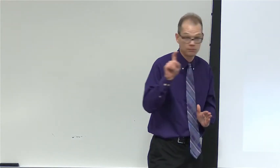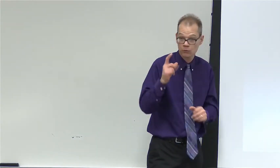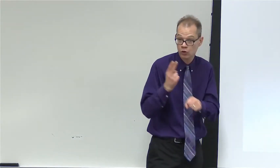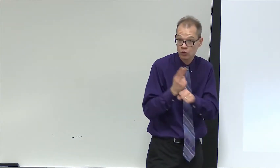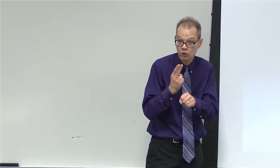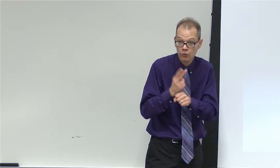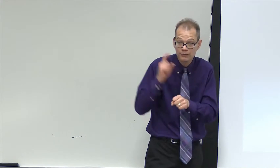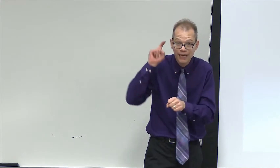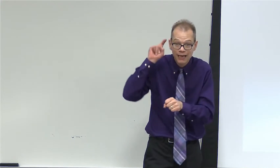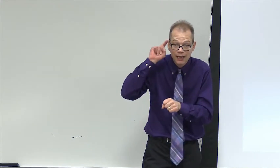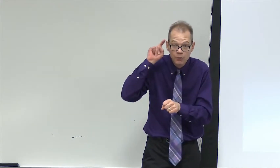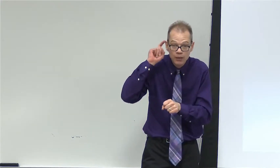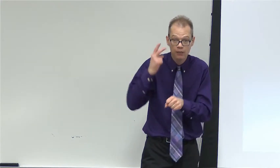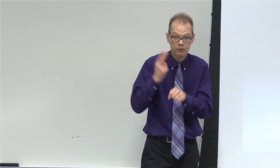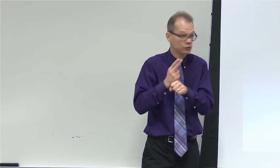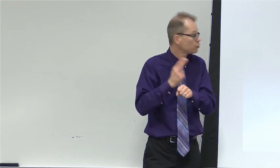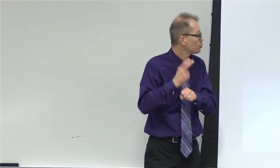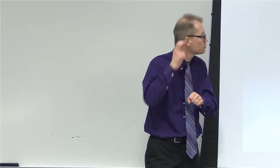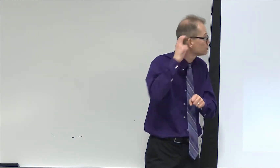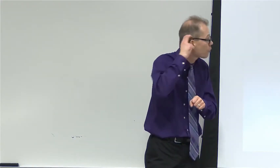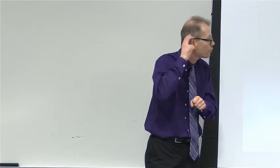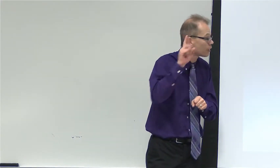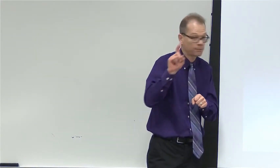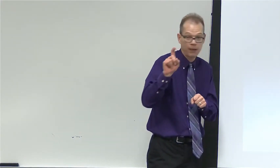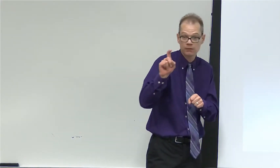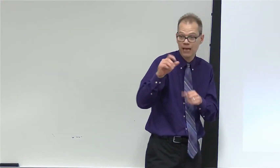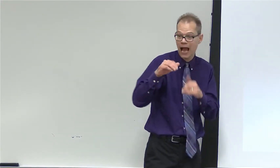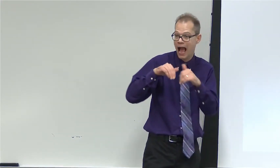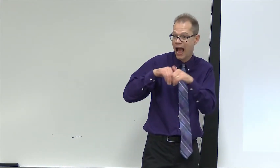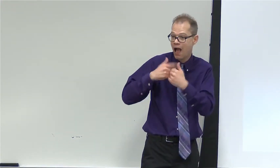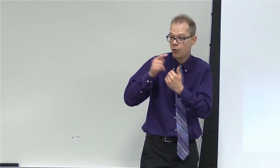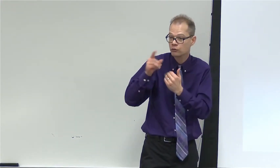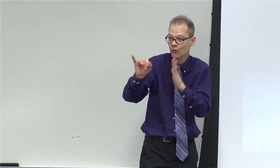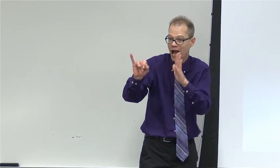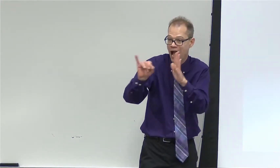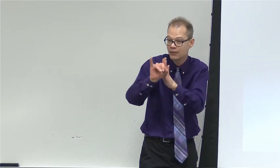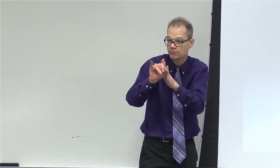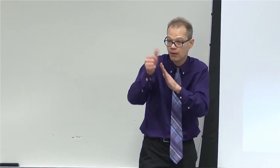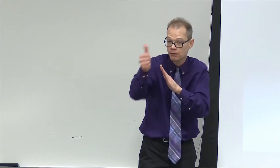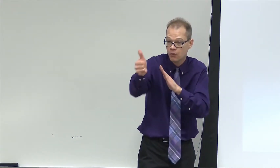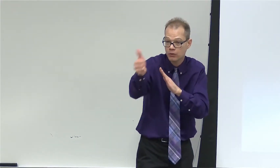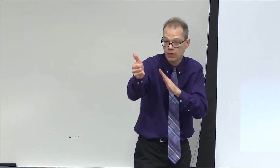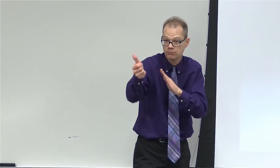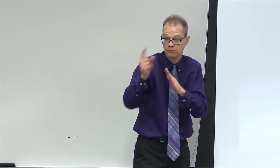Do they use hearing aids? Do they use cochlear devices?